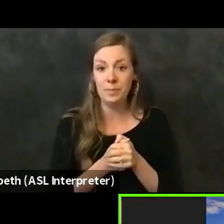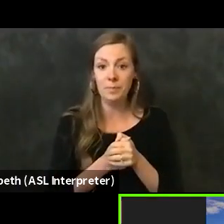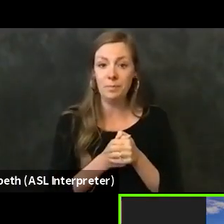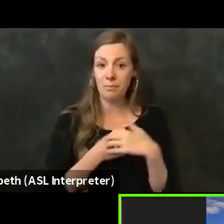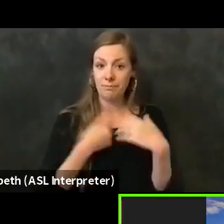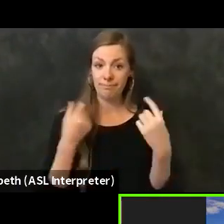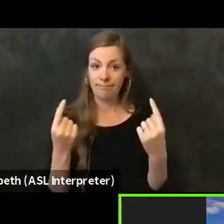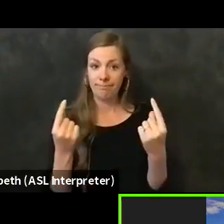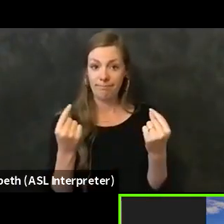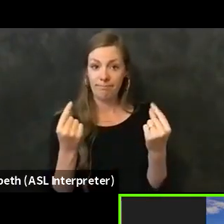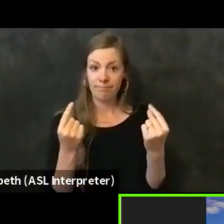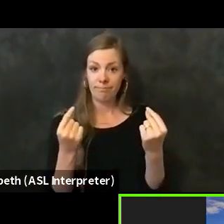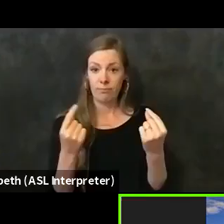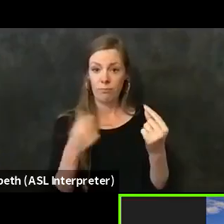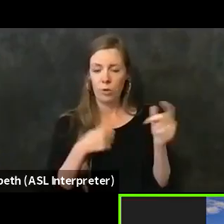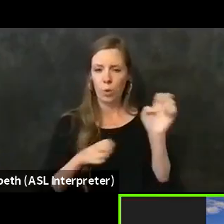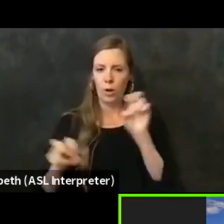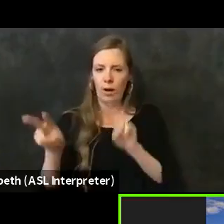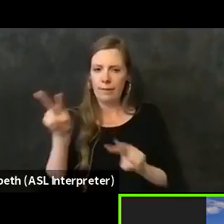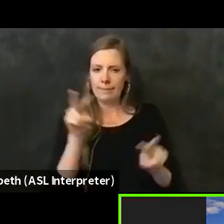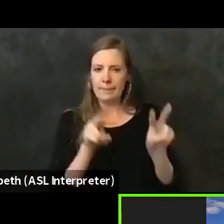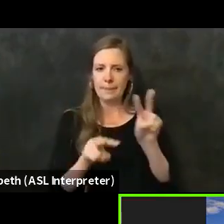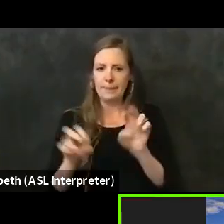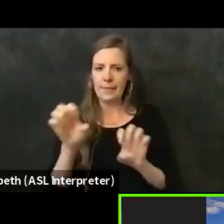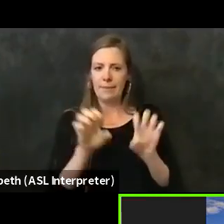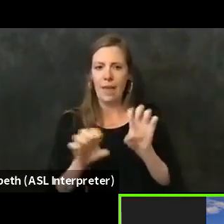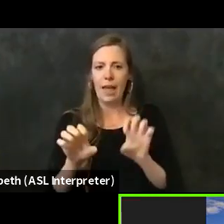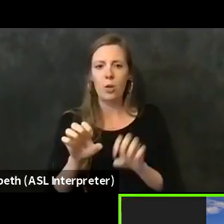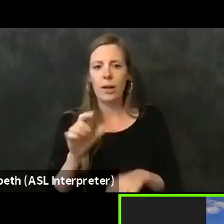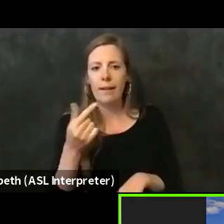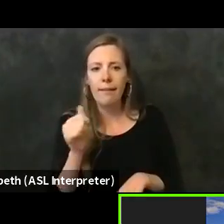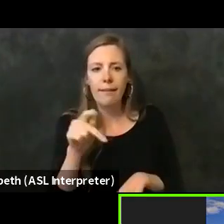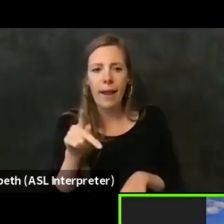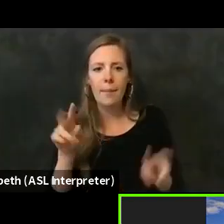Well, we're evaluating kind of a gap analysis at the county we agreed upon of